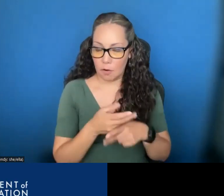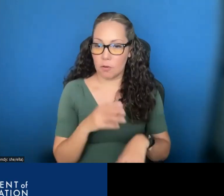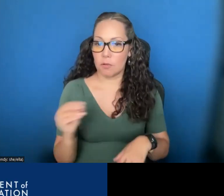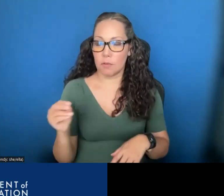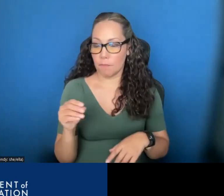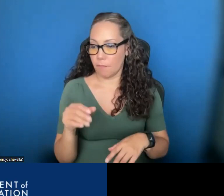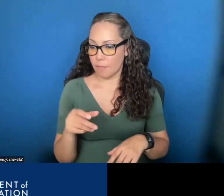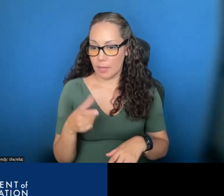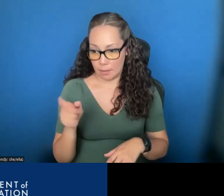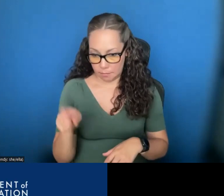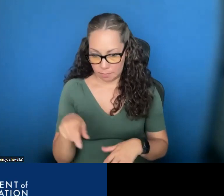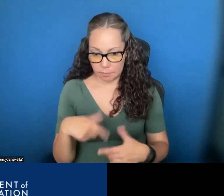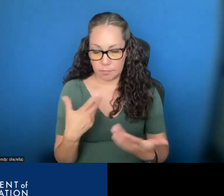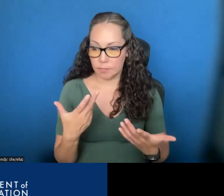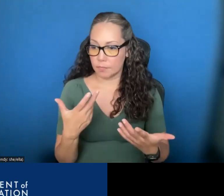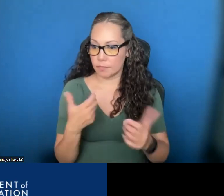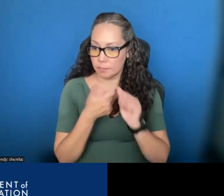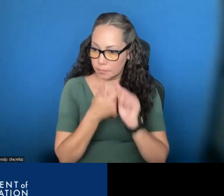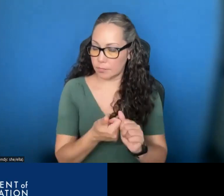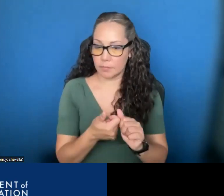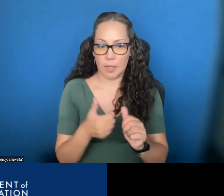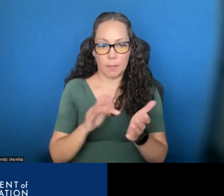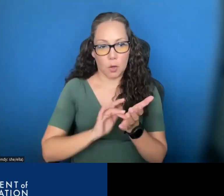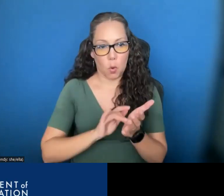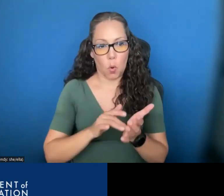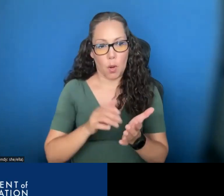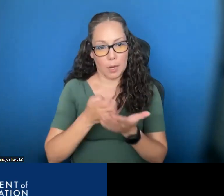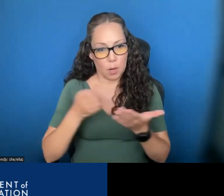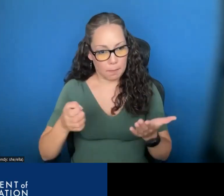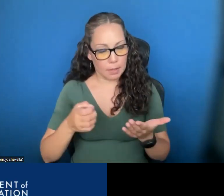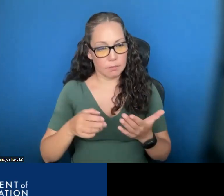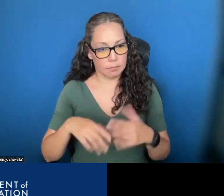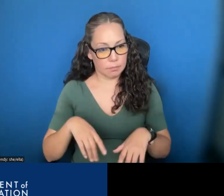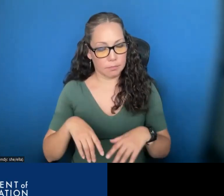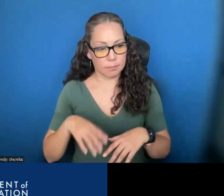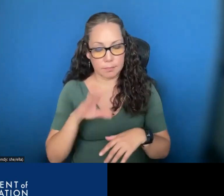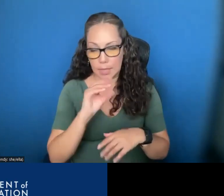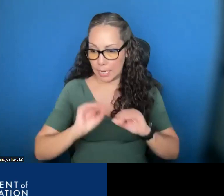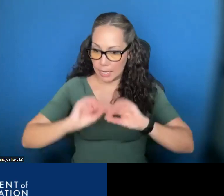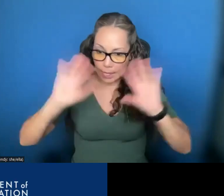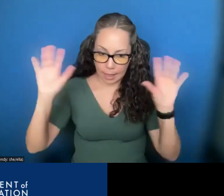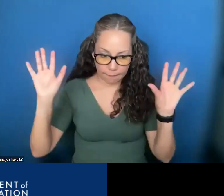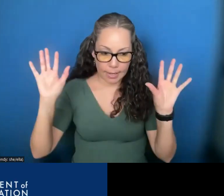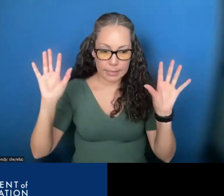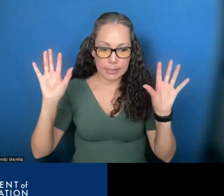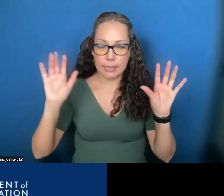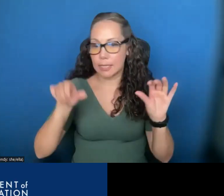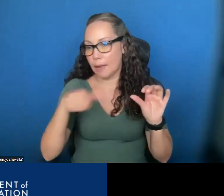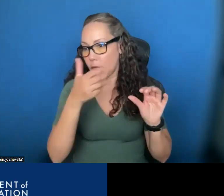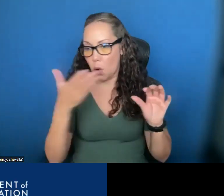for accessible medical equipment um and it clarifies um um a few other areas that are